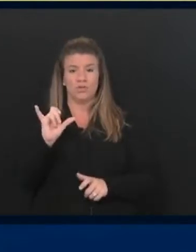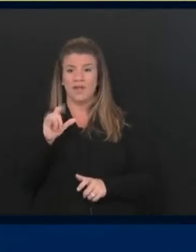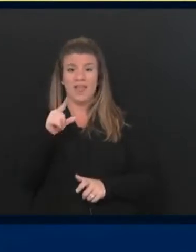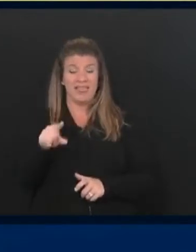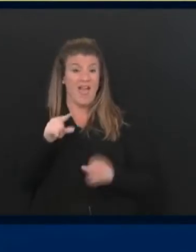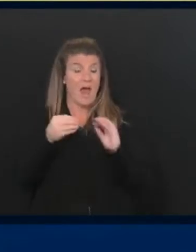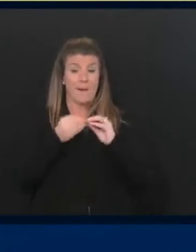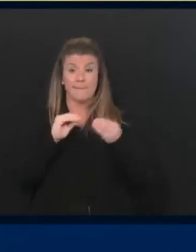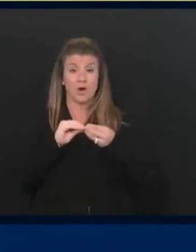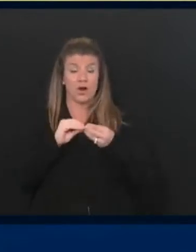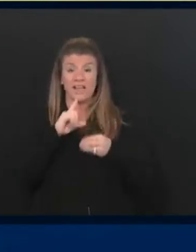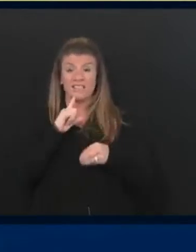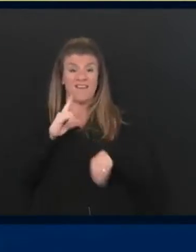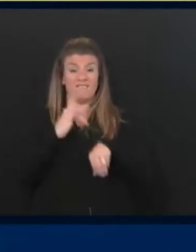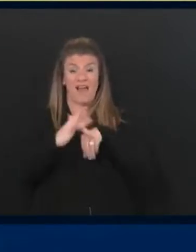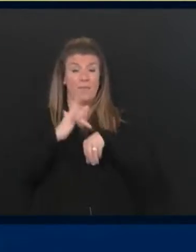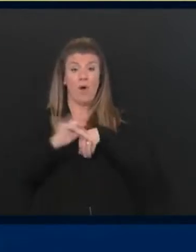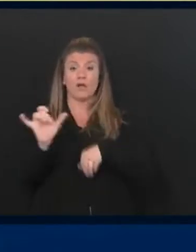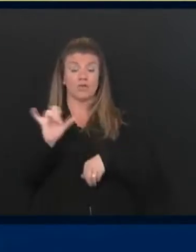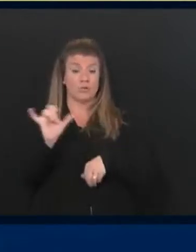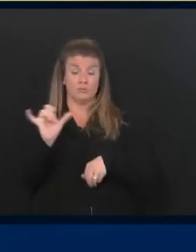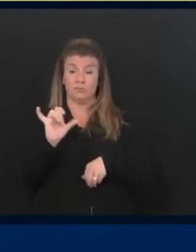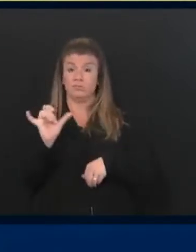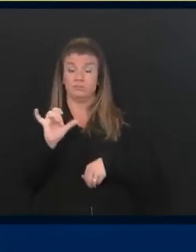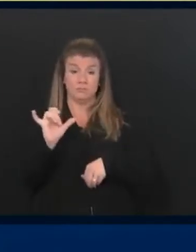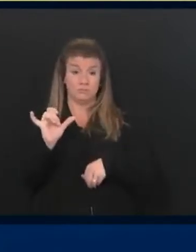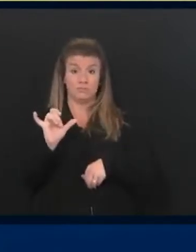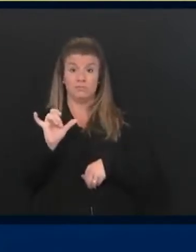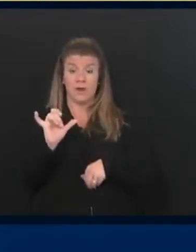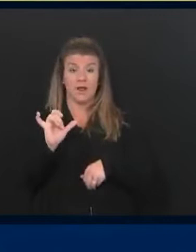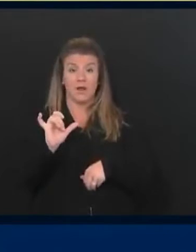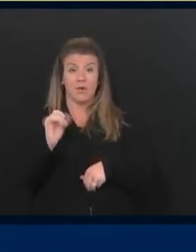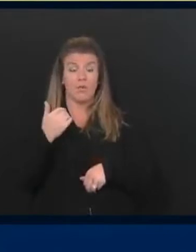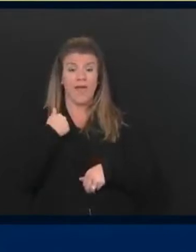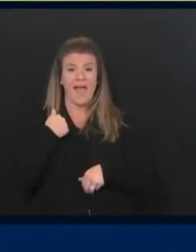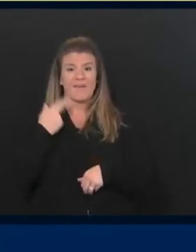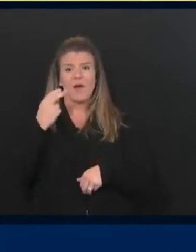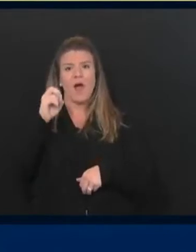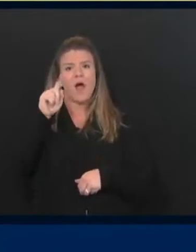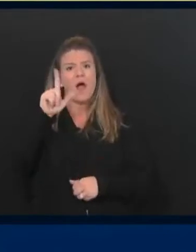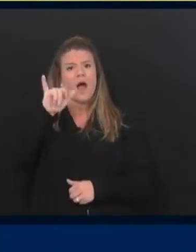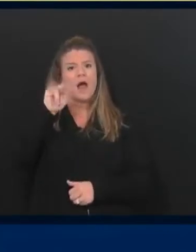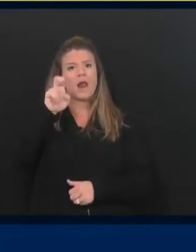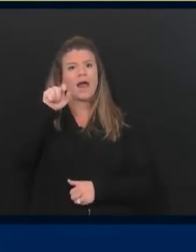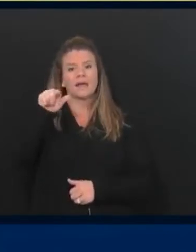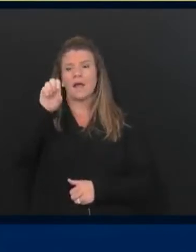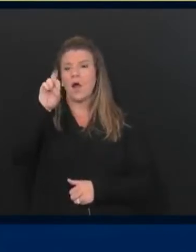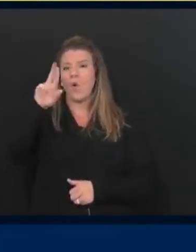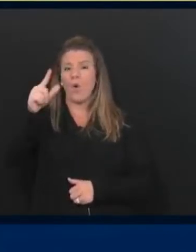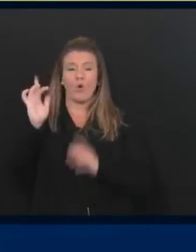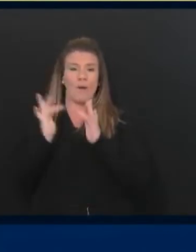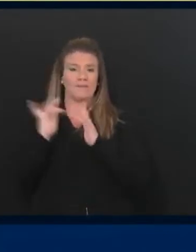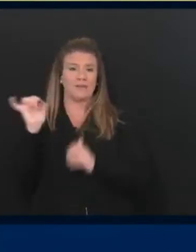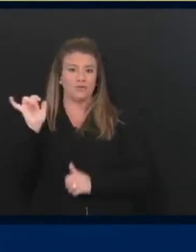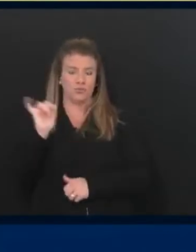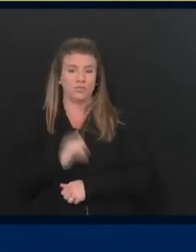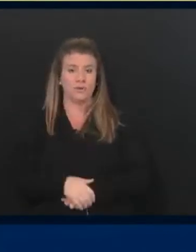WELL, YES. THAT NUMBER IS UP AS WELL. SO THAT NUMBER IS AVAILABLE AS